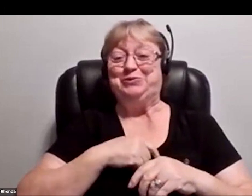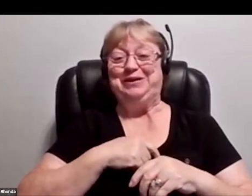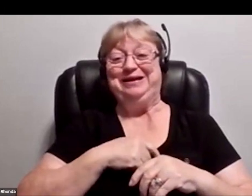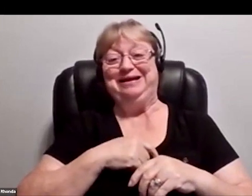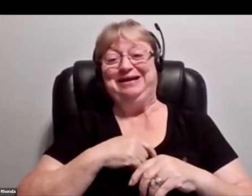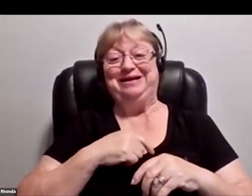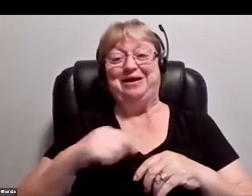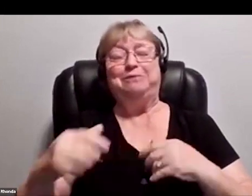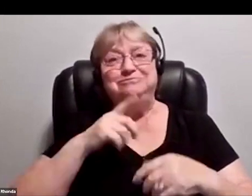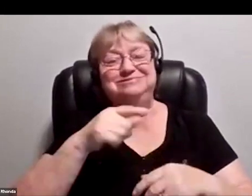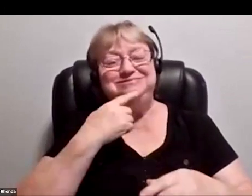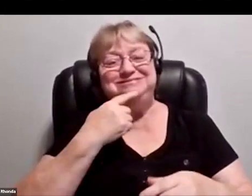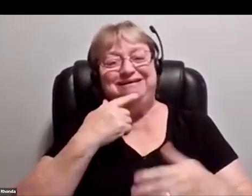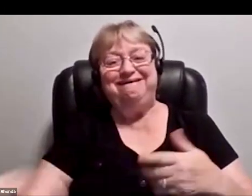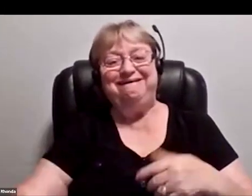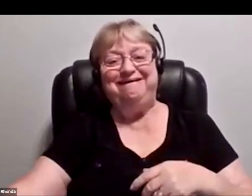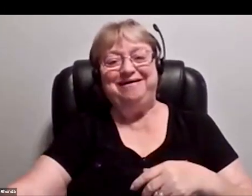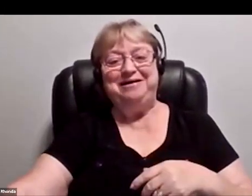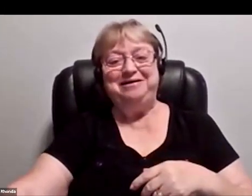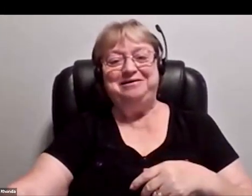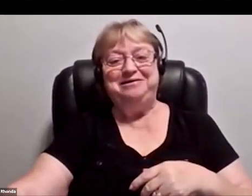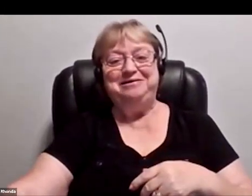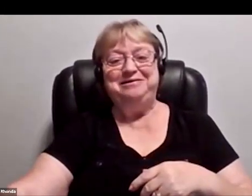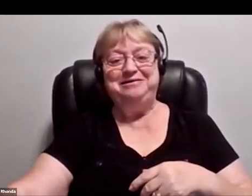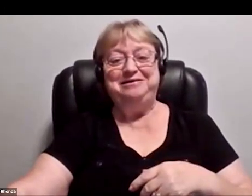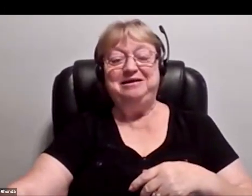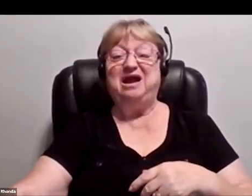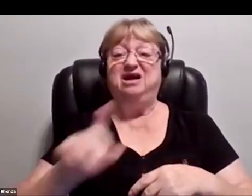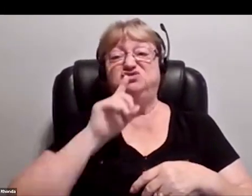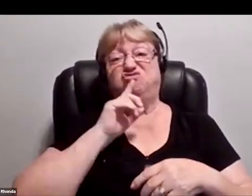I'm sorry, go ahead. I was just saying it's pretty isolating being here.